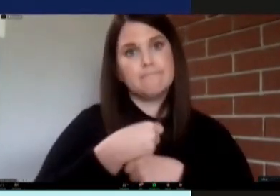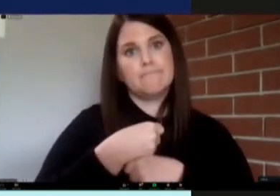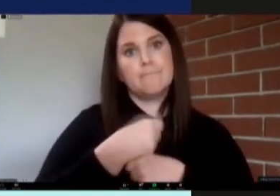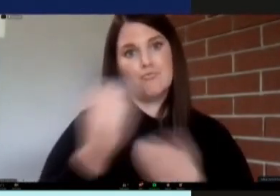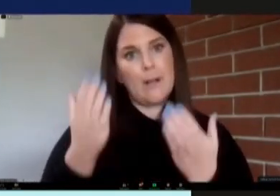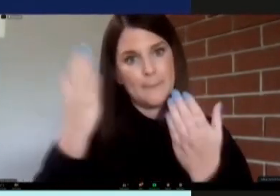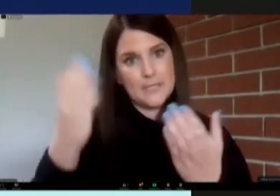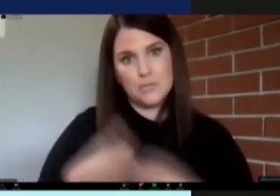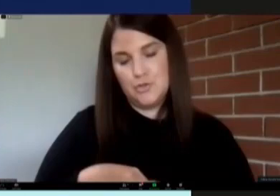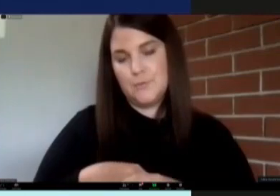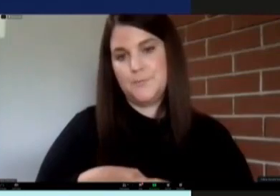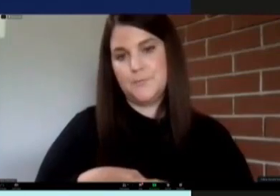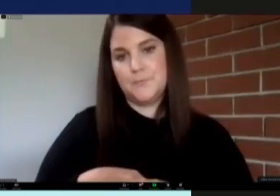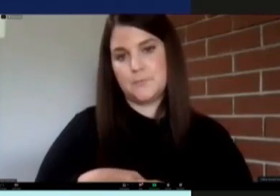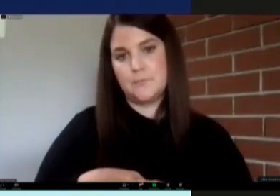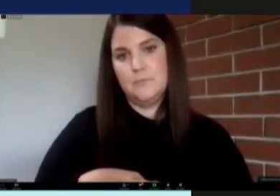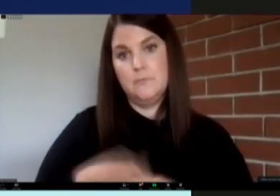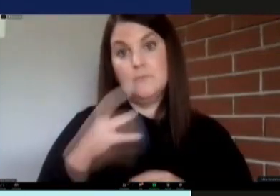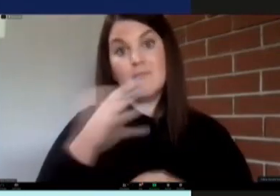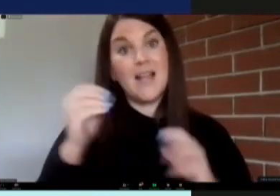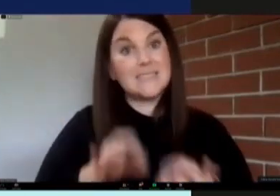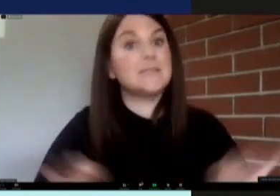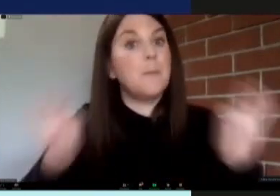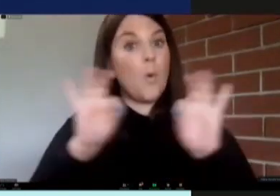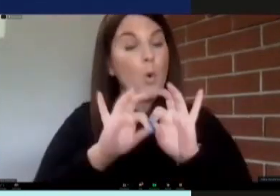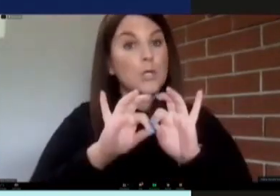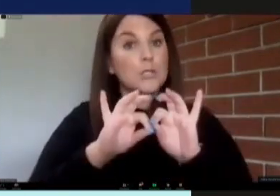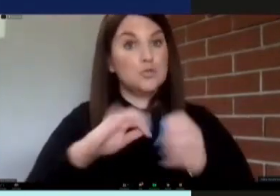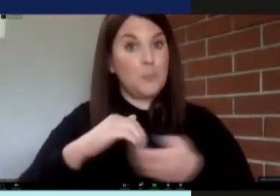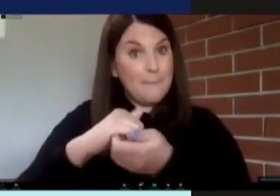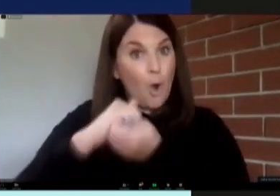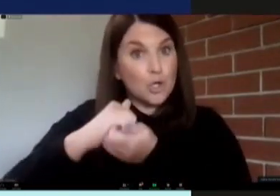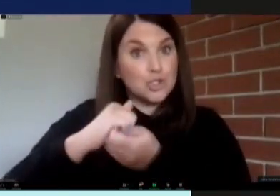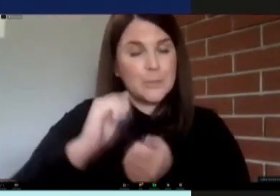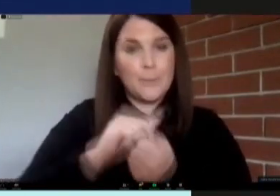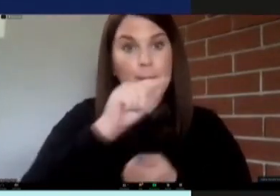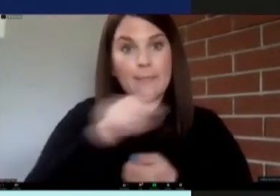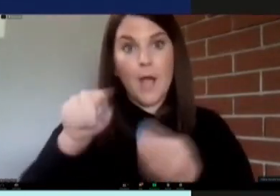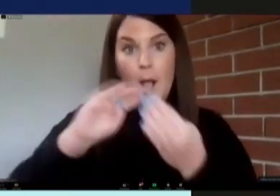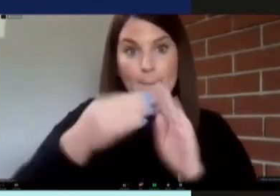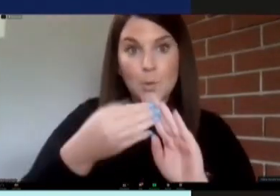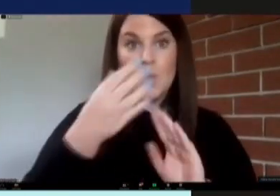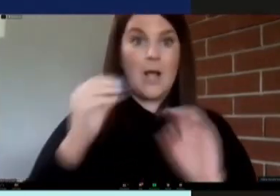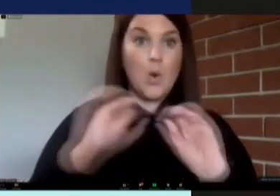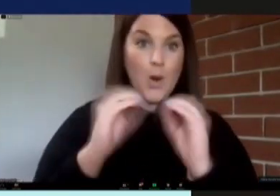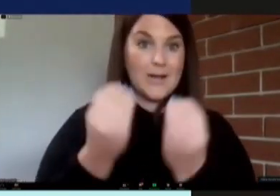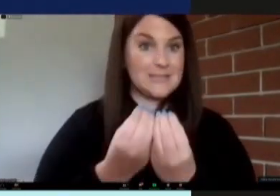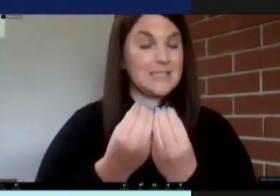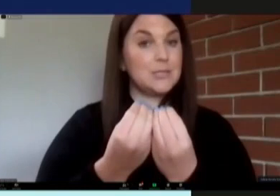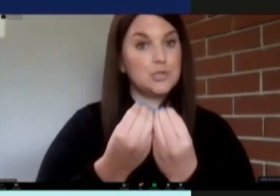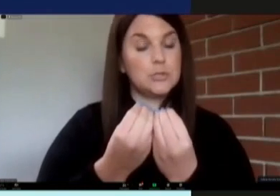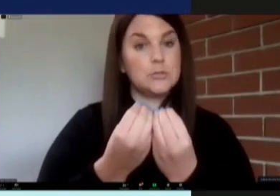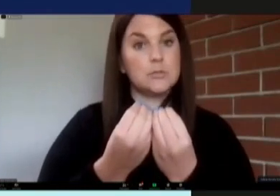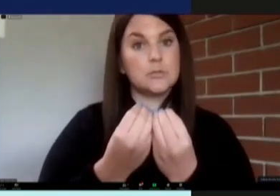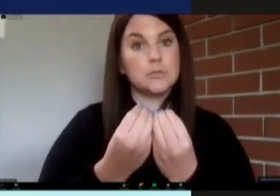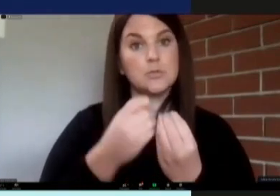As well as the imperative to be in partnership with community and organizations who are trusted,